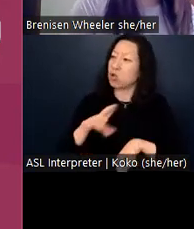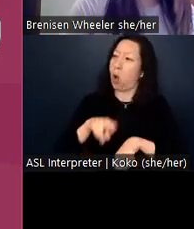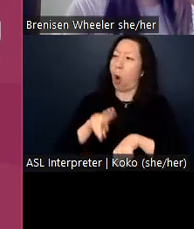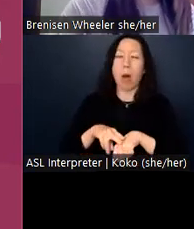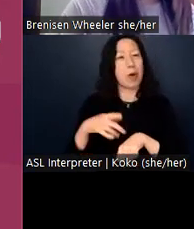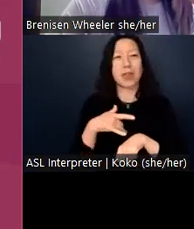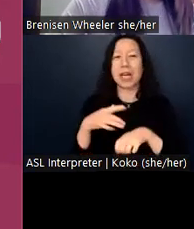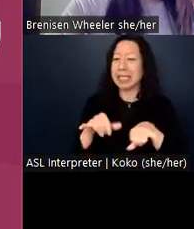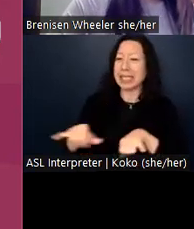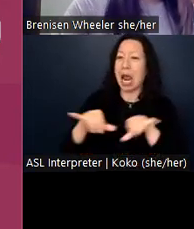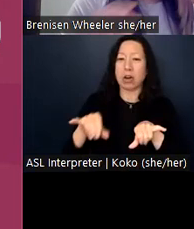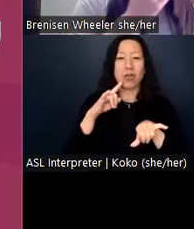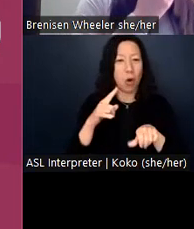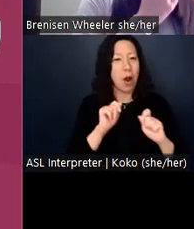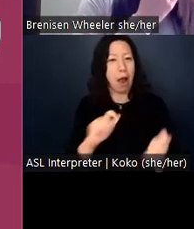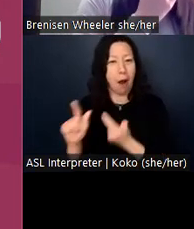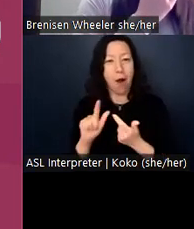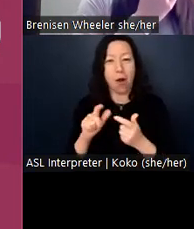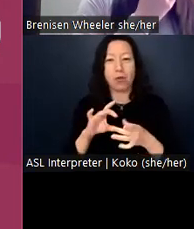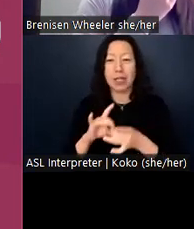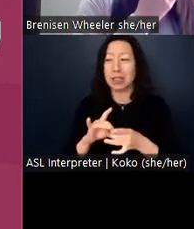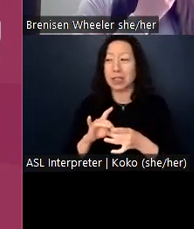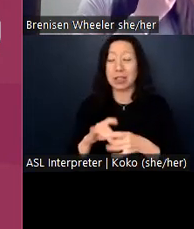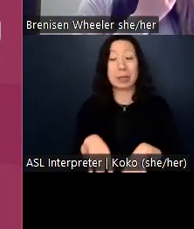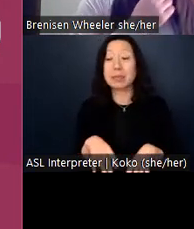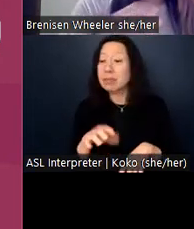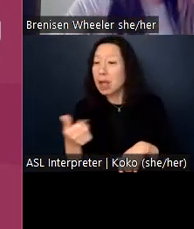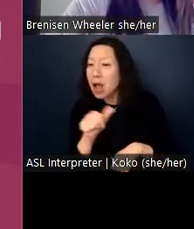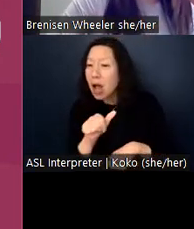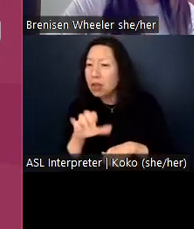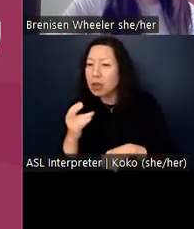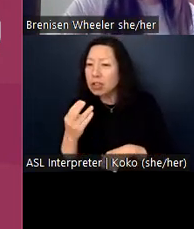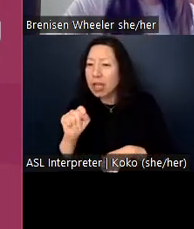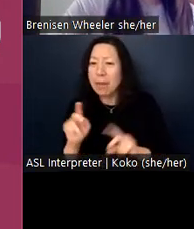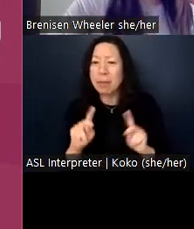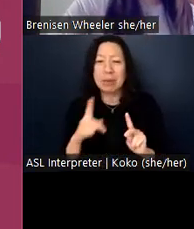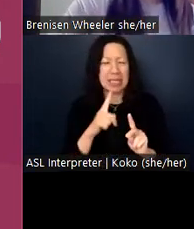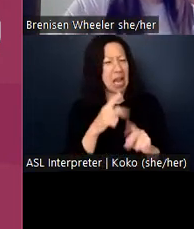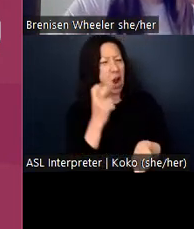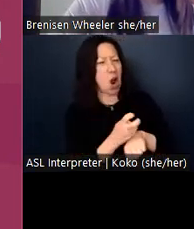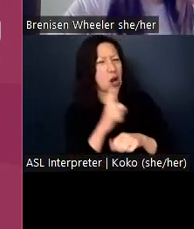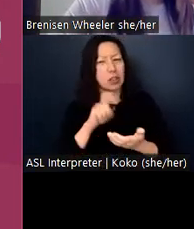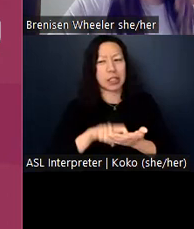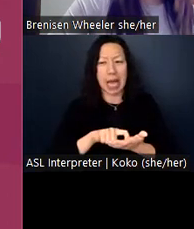12:24:49 Others are saying it's hard to tell how isolated someone is because you're not with them. 12:24:53 Most of the time that's another reason